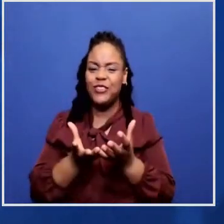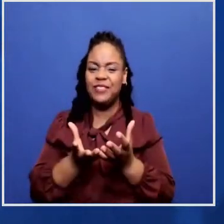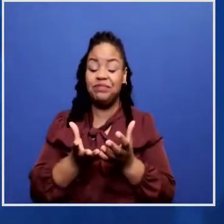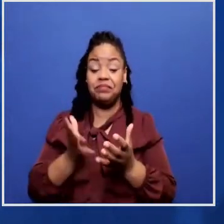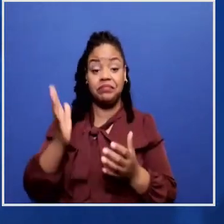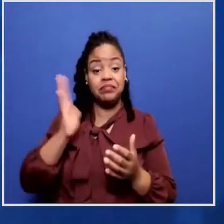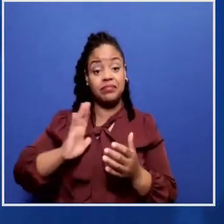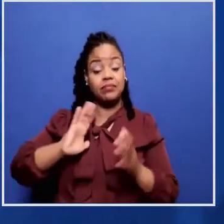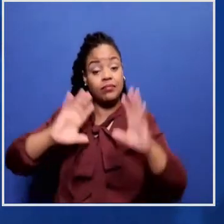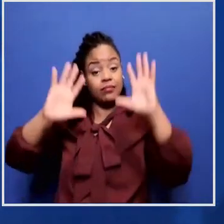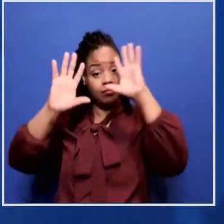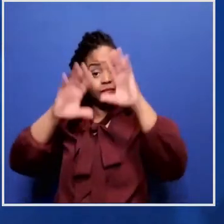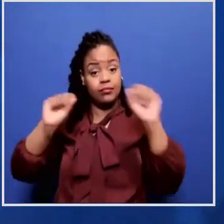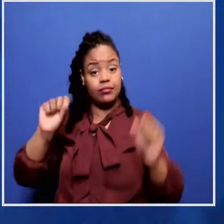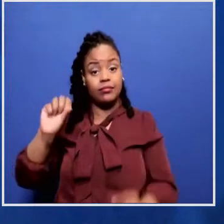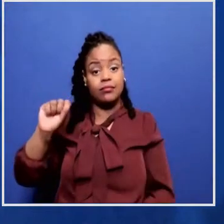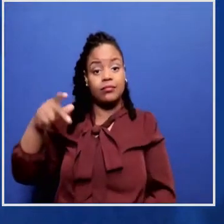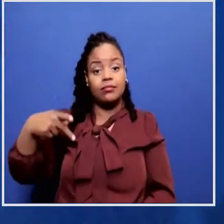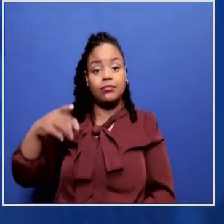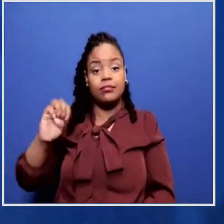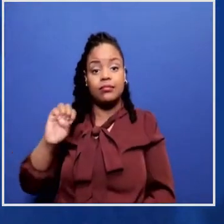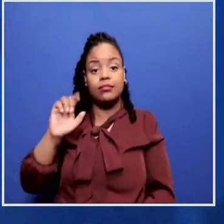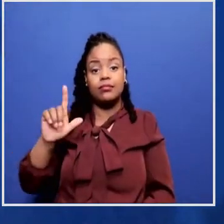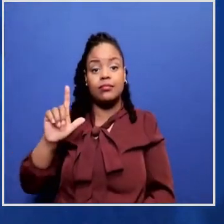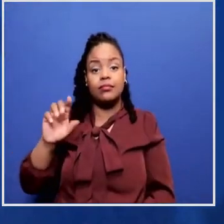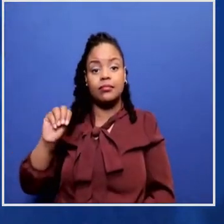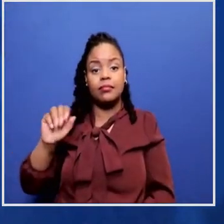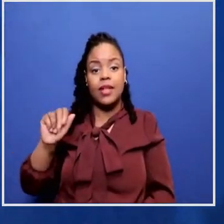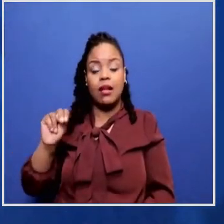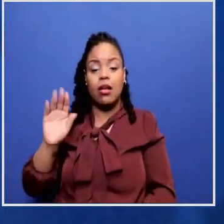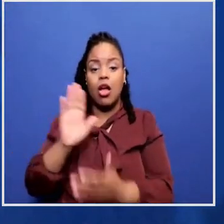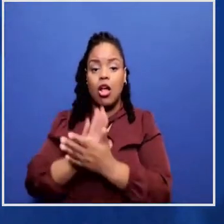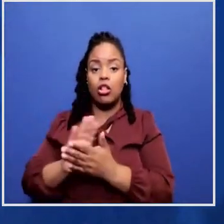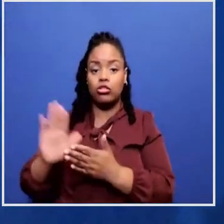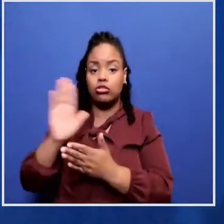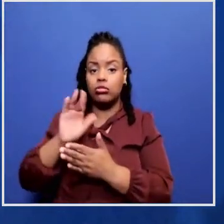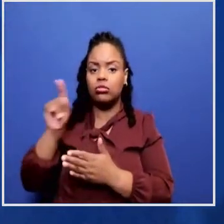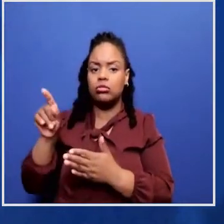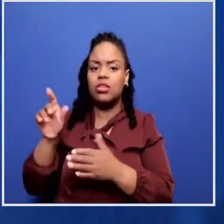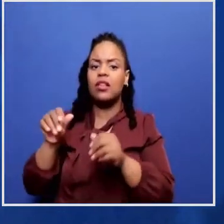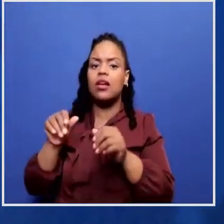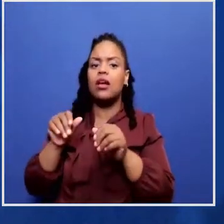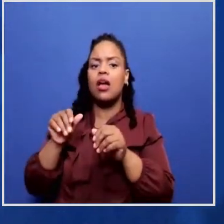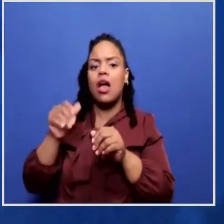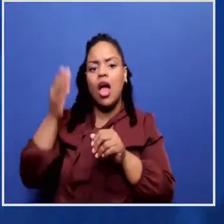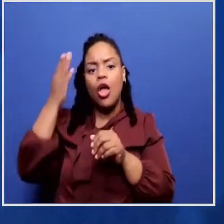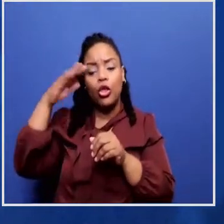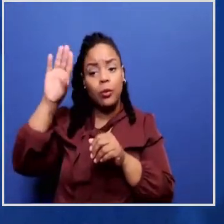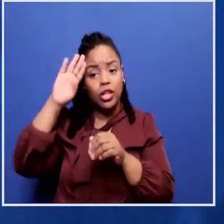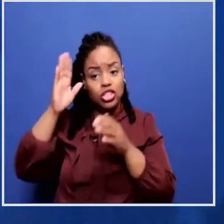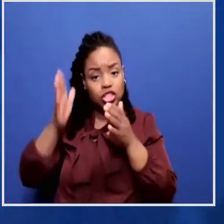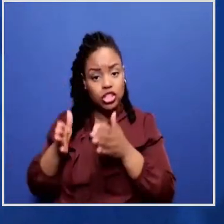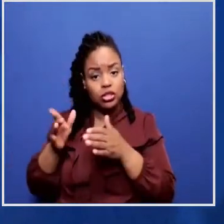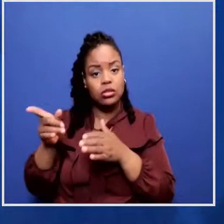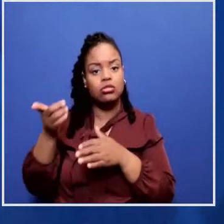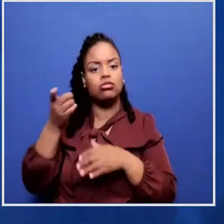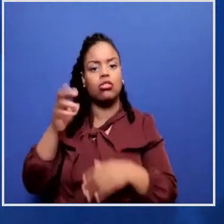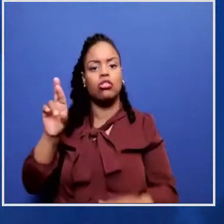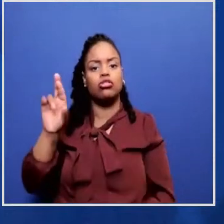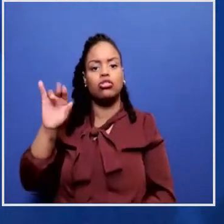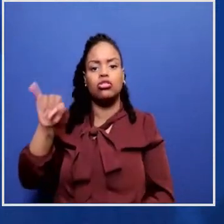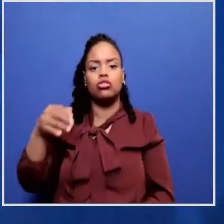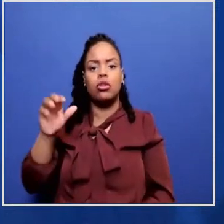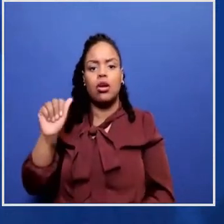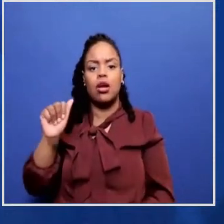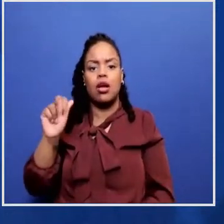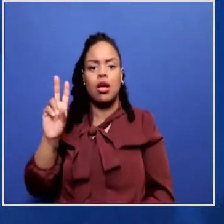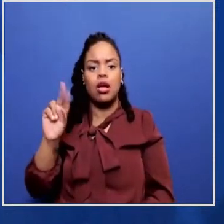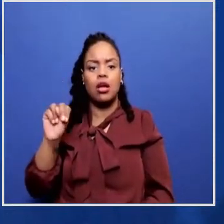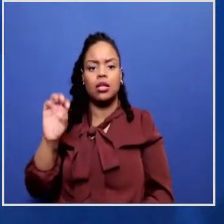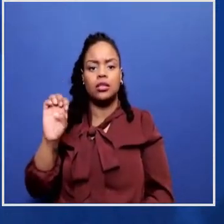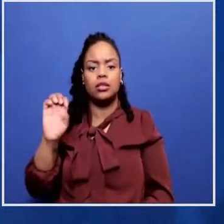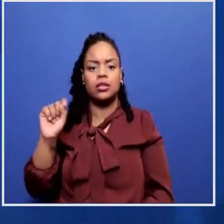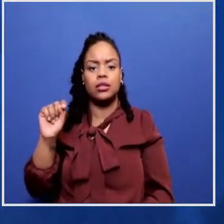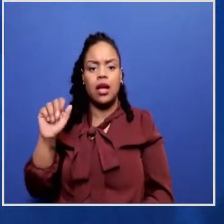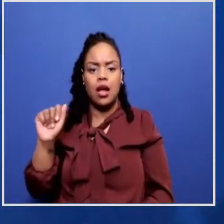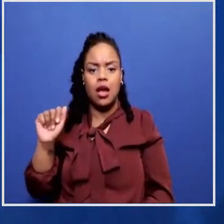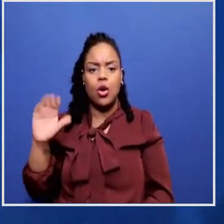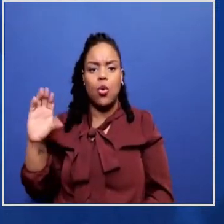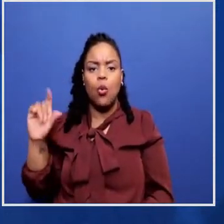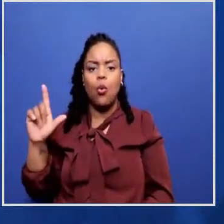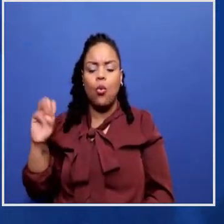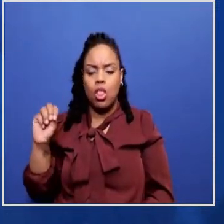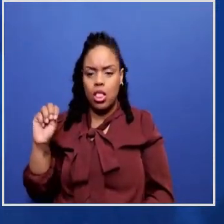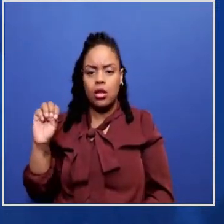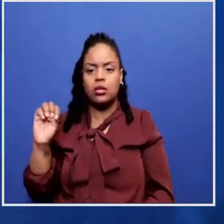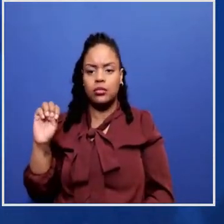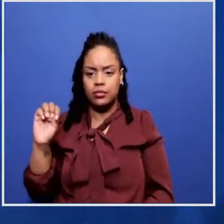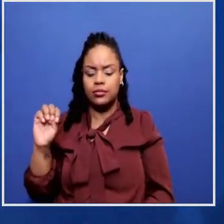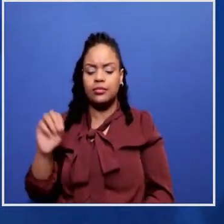PLEASE WELCOME THE FORMER